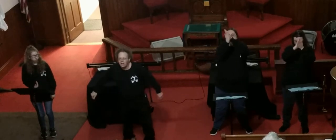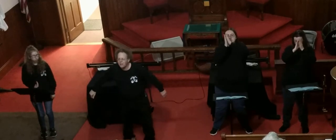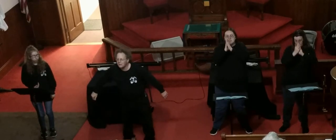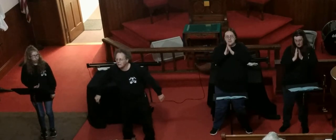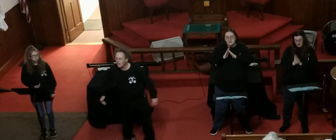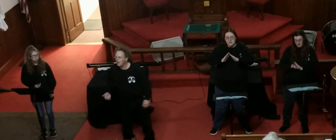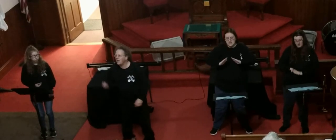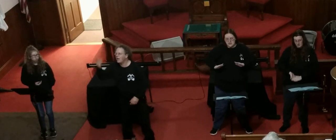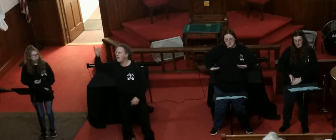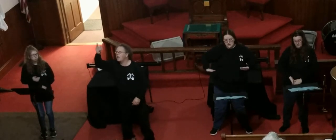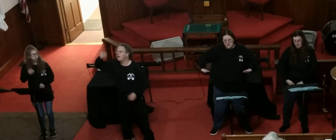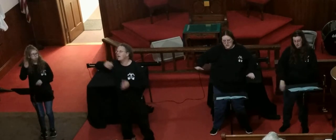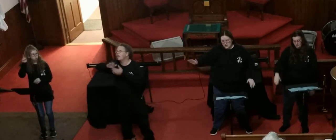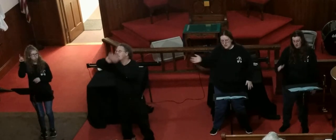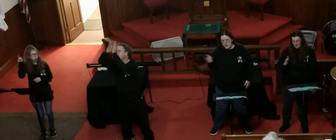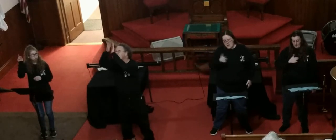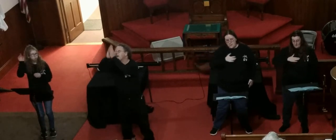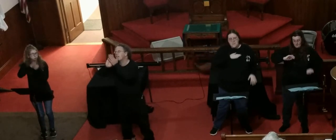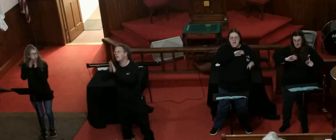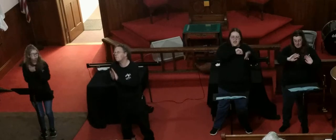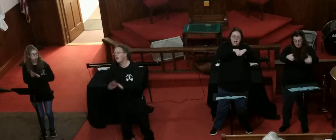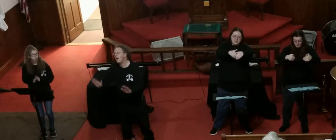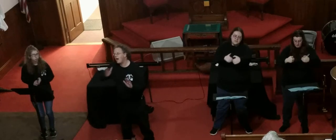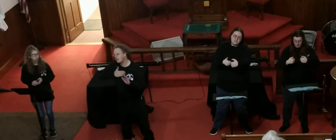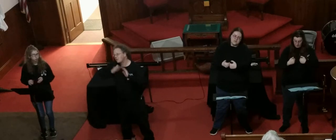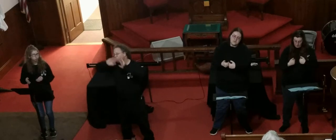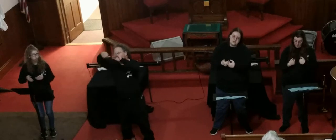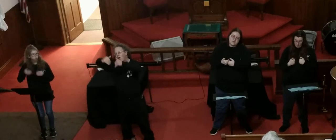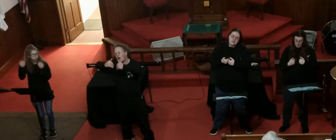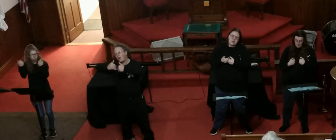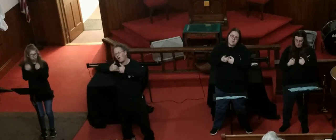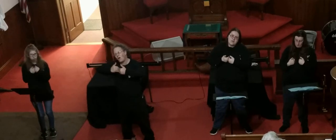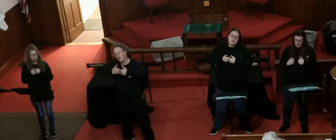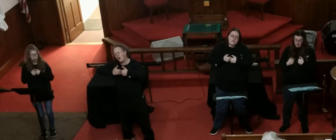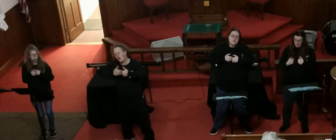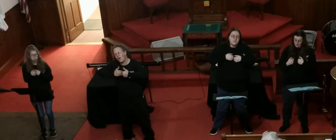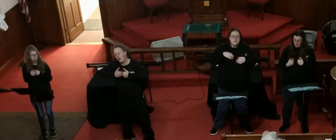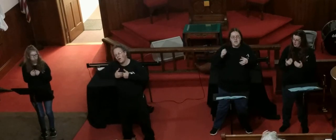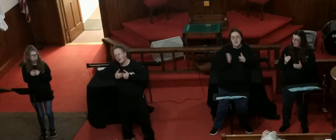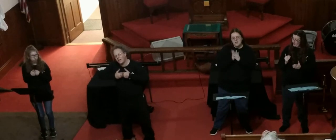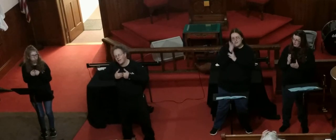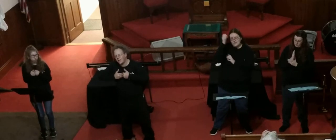Be still My soul